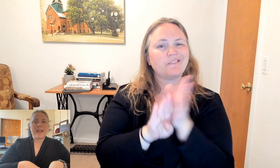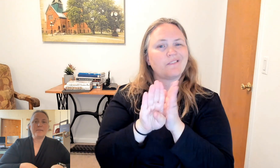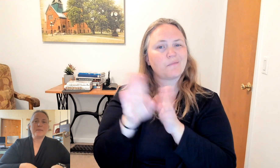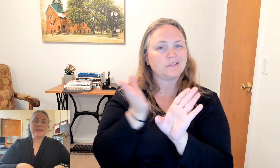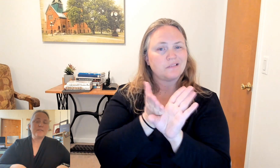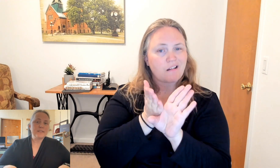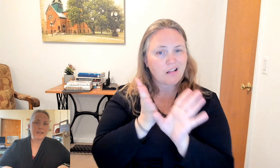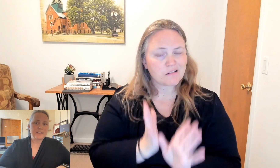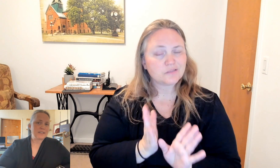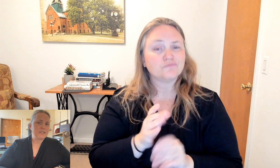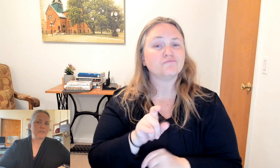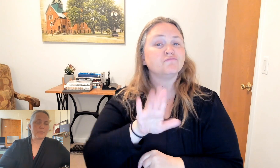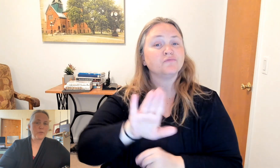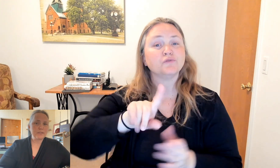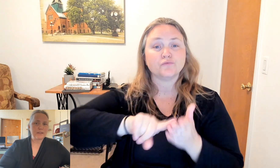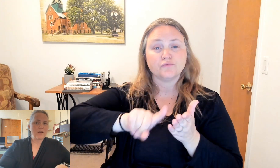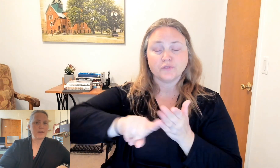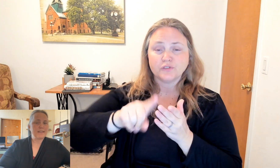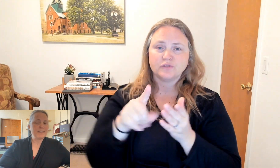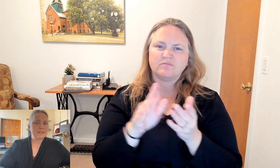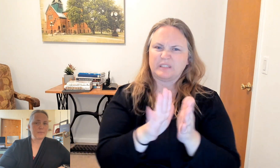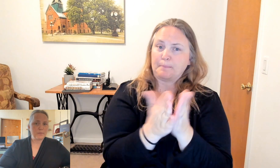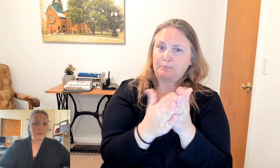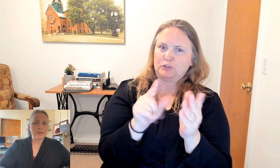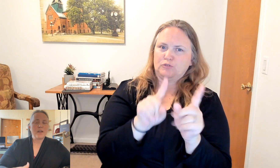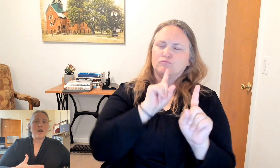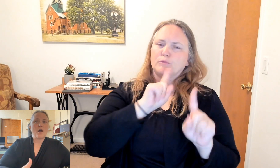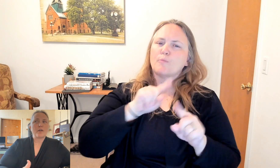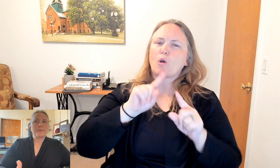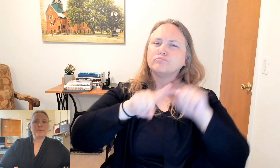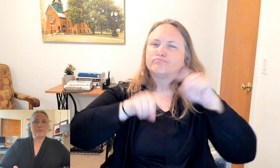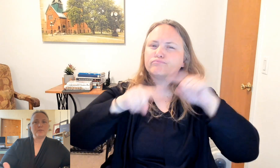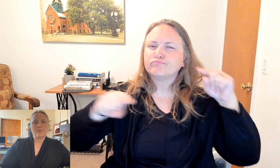And many of the studies that she reports on in this book are people who